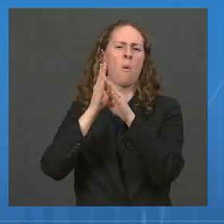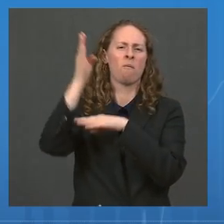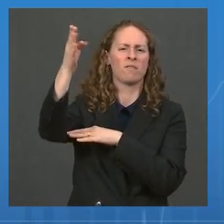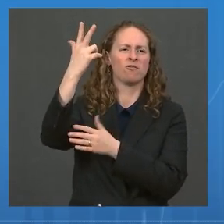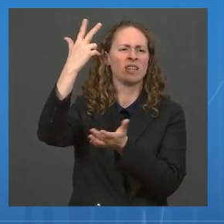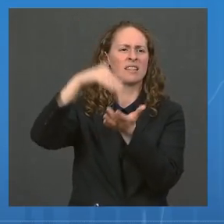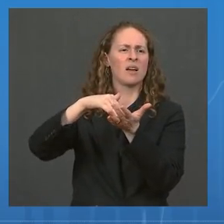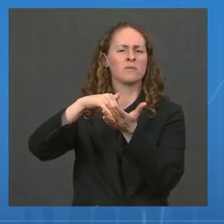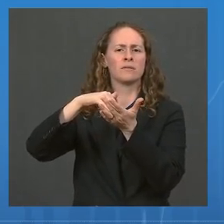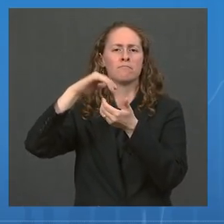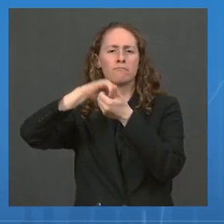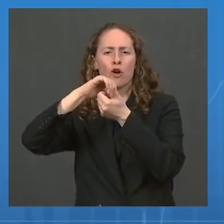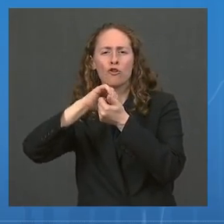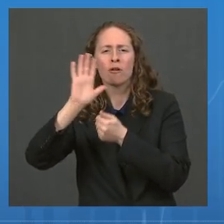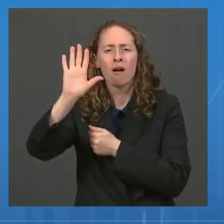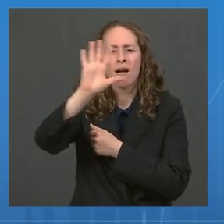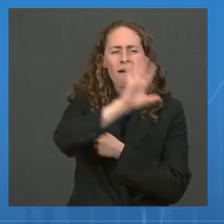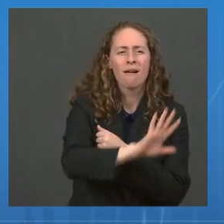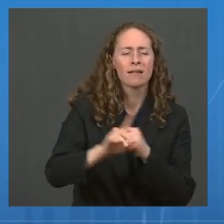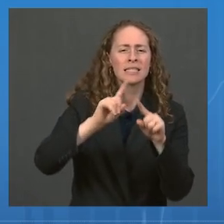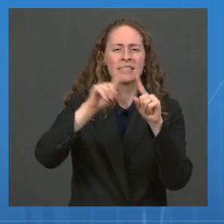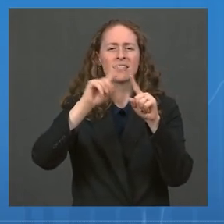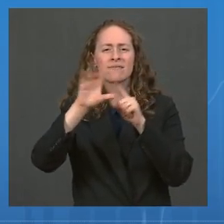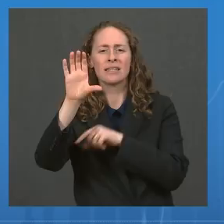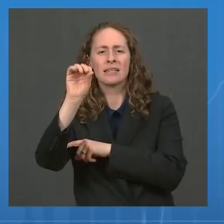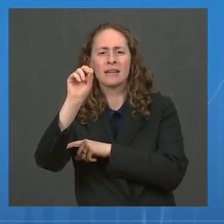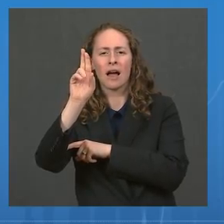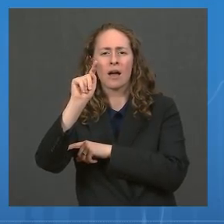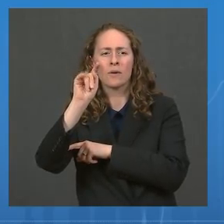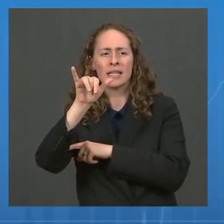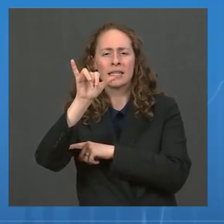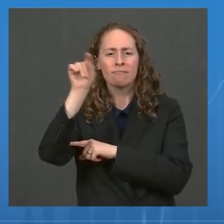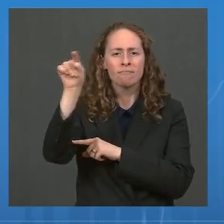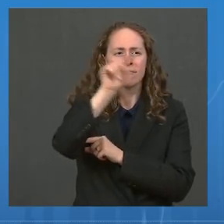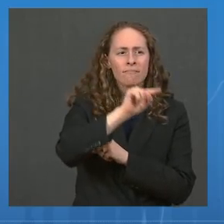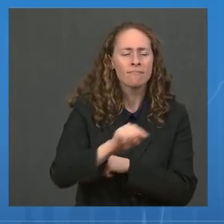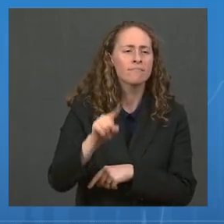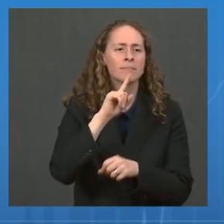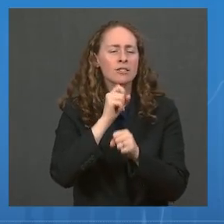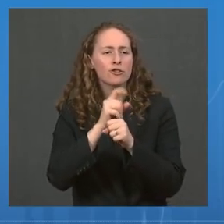to support increased demand. Colorado has 9 mobile vaccination clinics